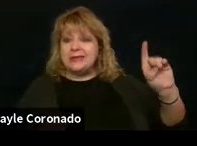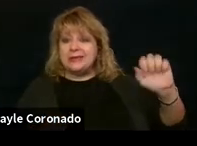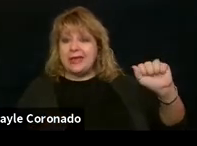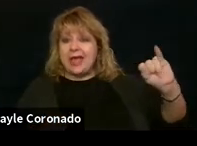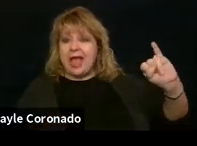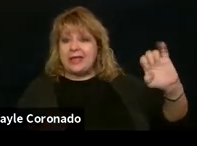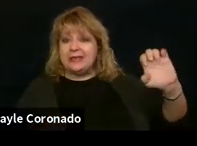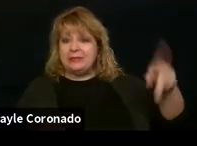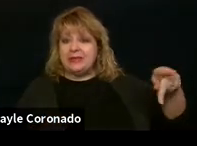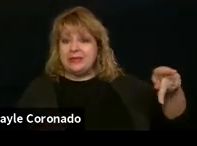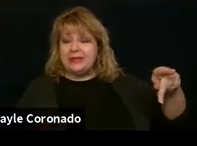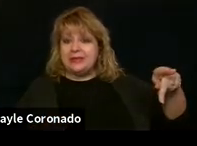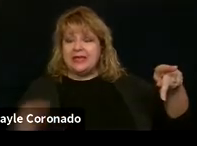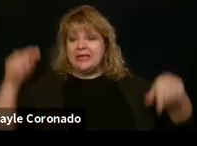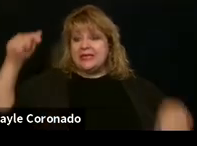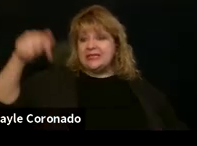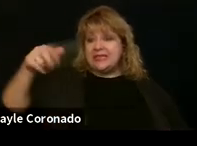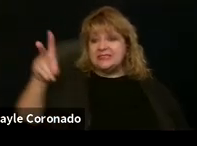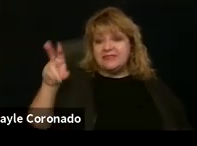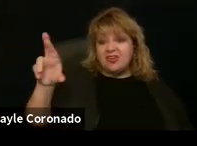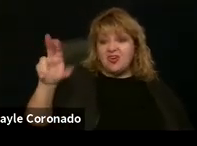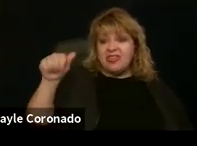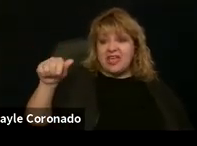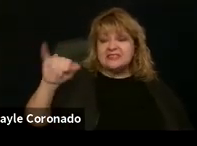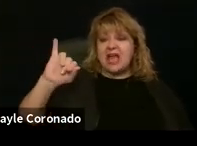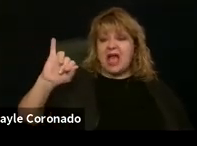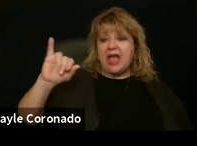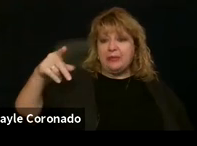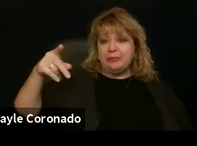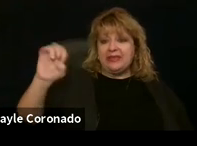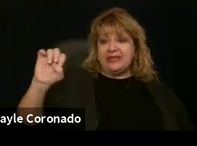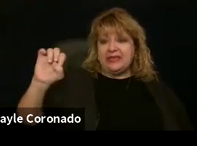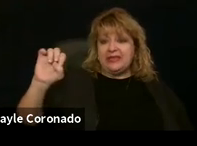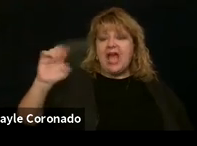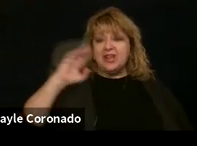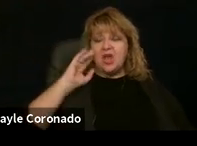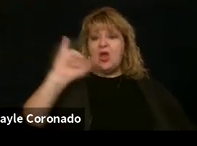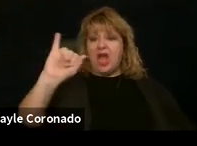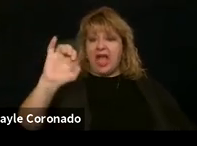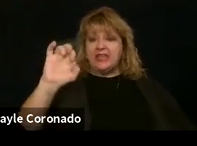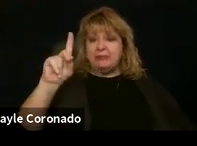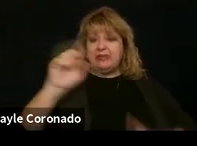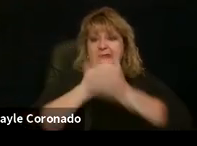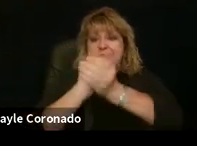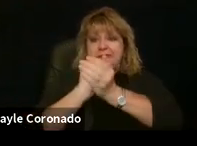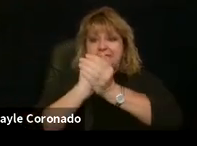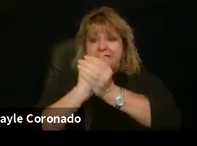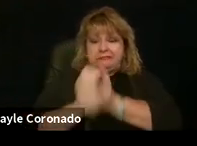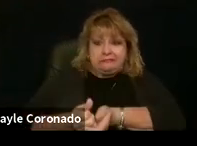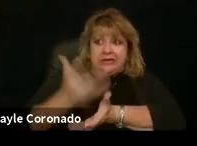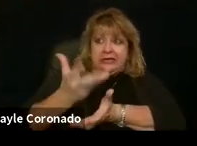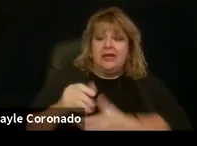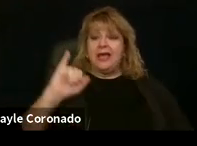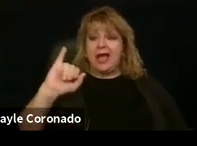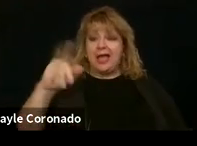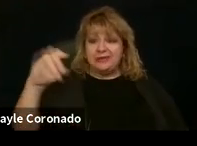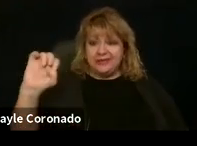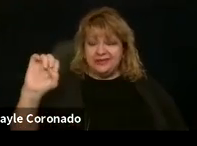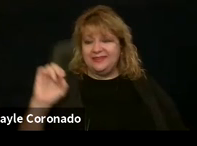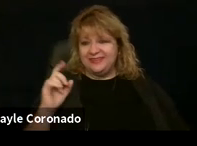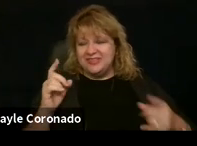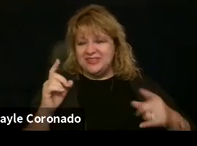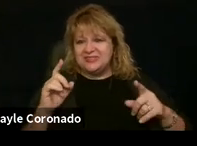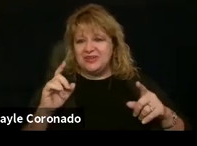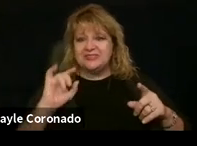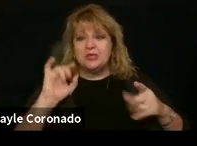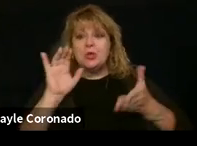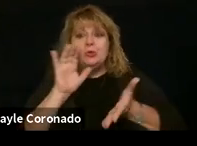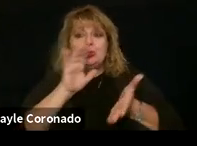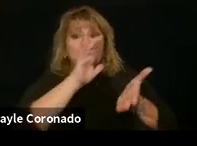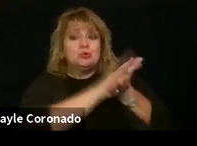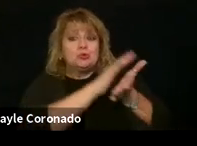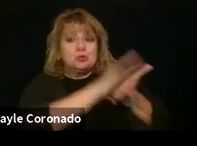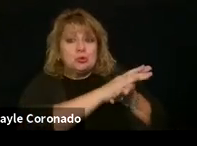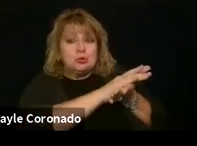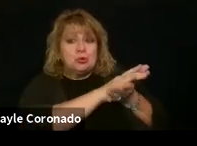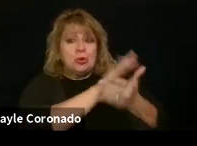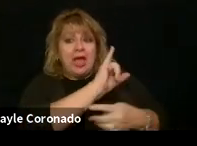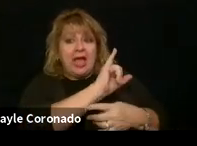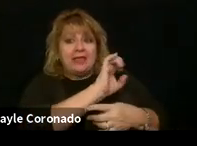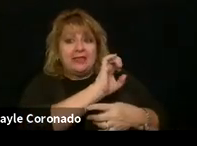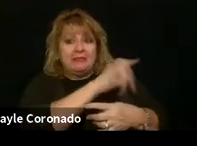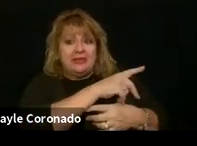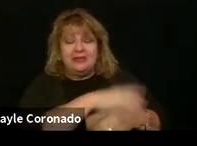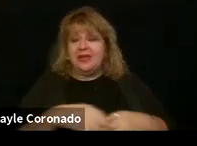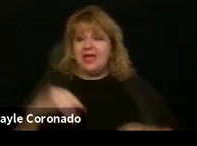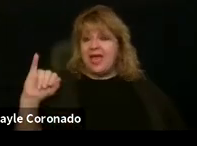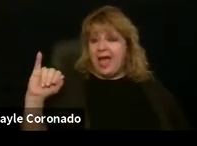This one's actually called an IPE, it's your mix the letters the other way around. But if you just think about it as the school stuff, and the vocational rehab stuff.